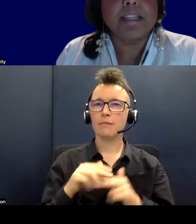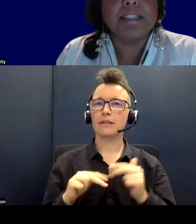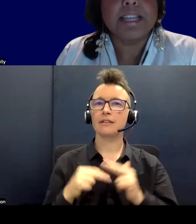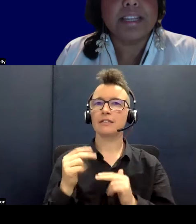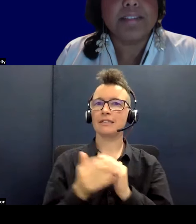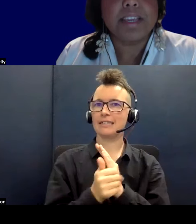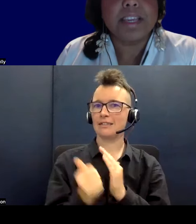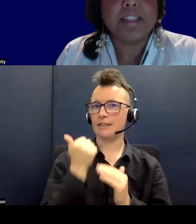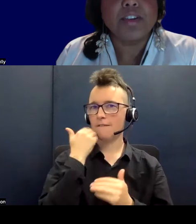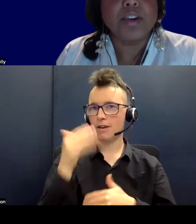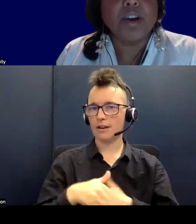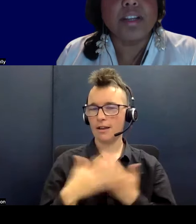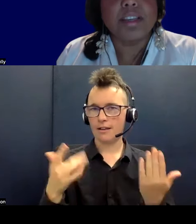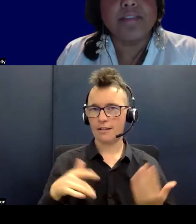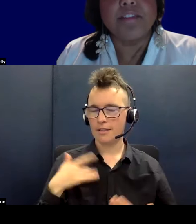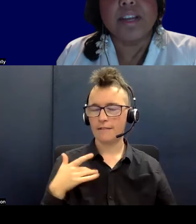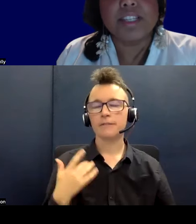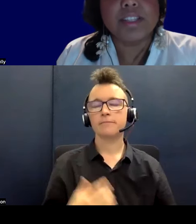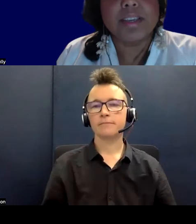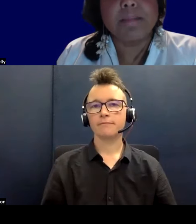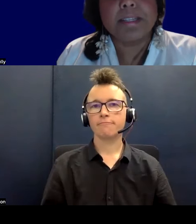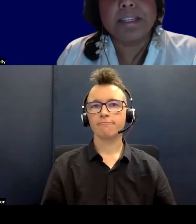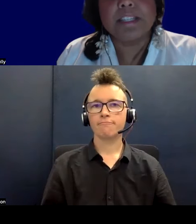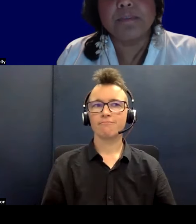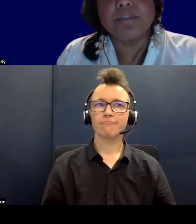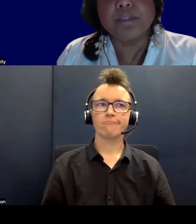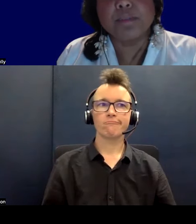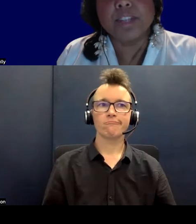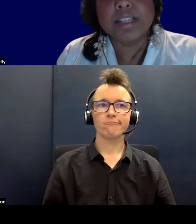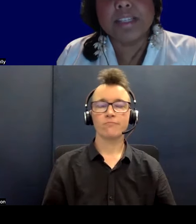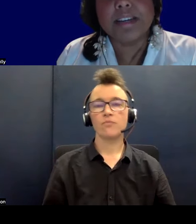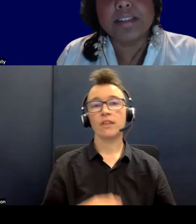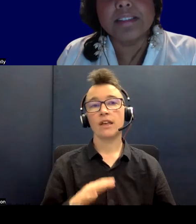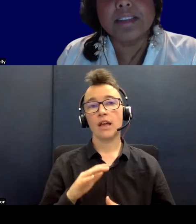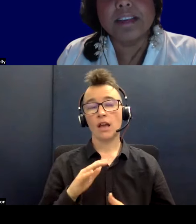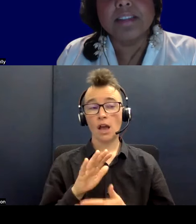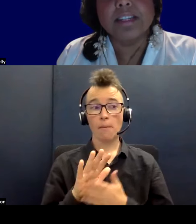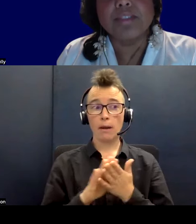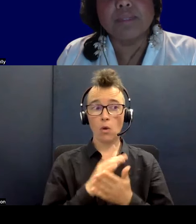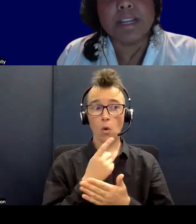Daily living is not only confined to the ability to perform certain tasks such as reading and